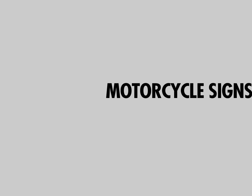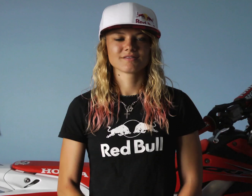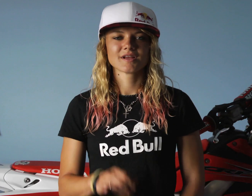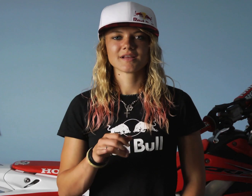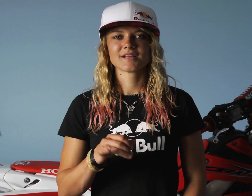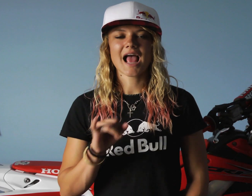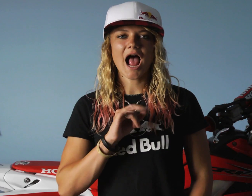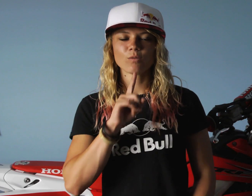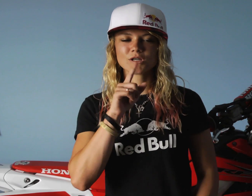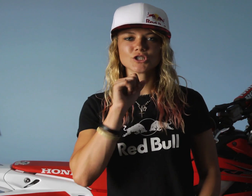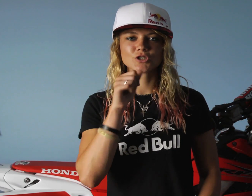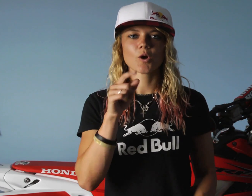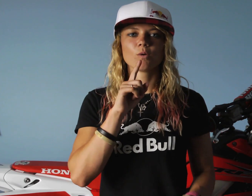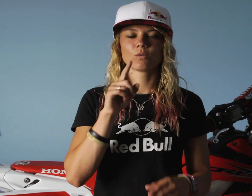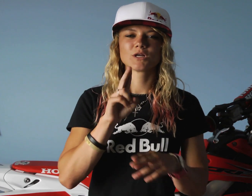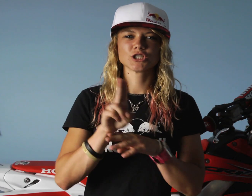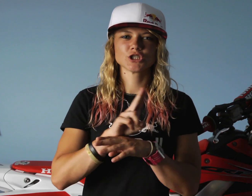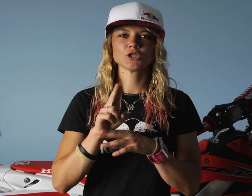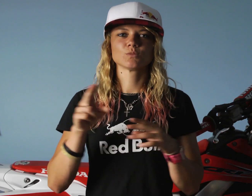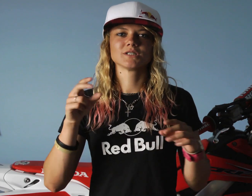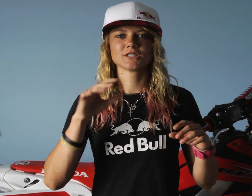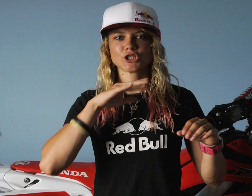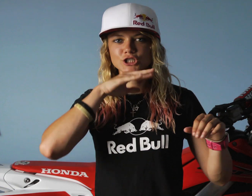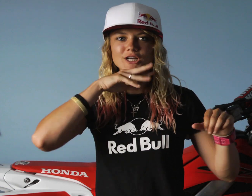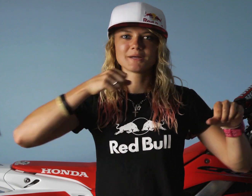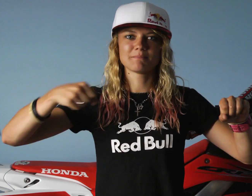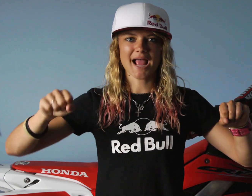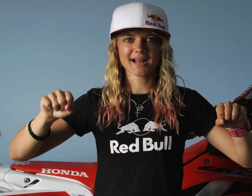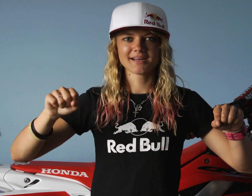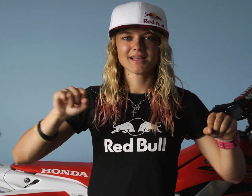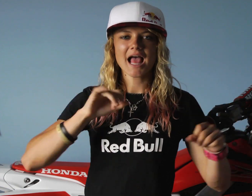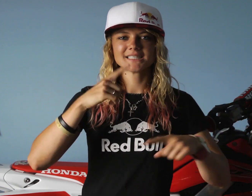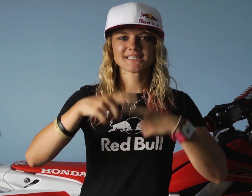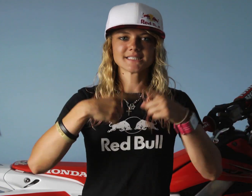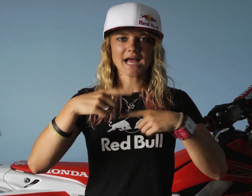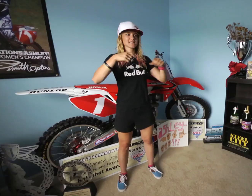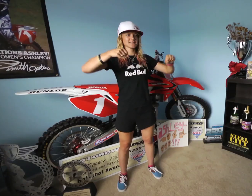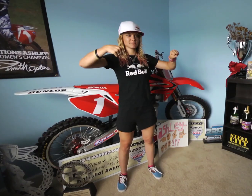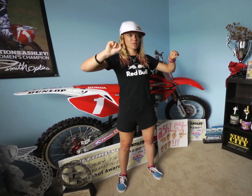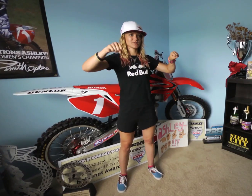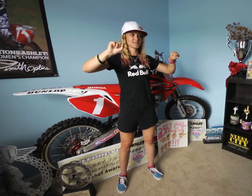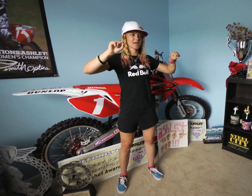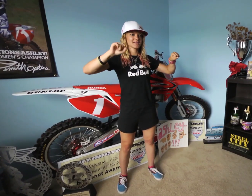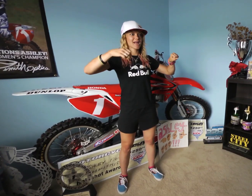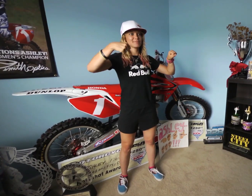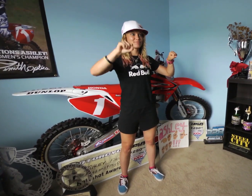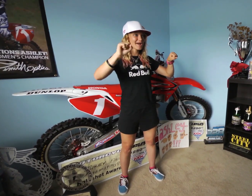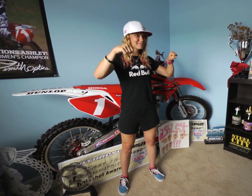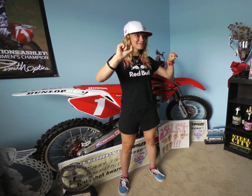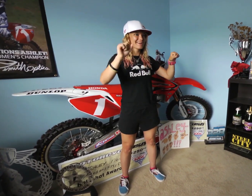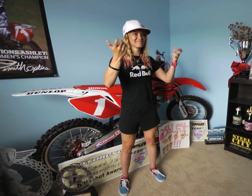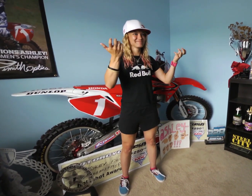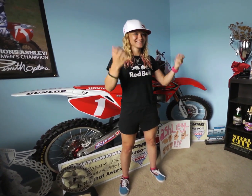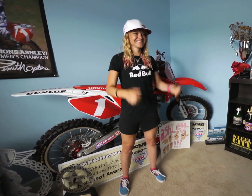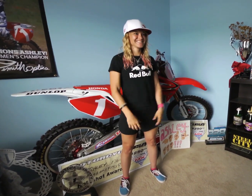I really don't sign "dirtbike" myself. I just use motorcycle. Like "Brap!" "Brap!"